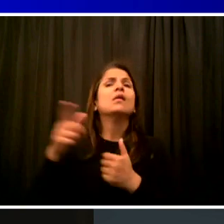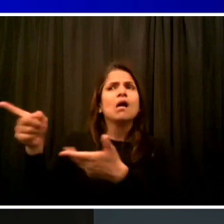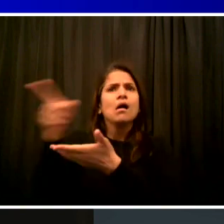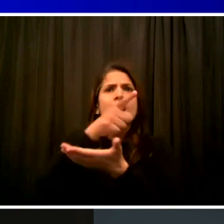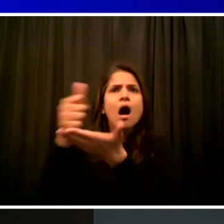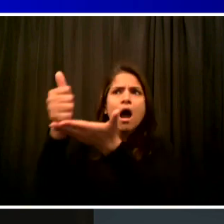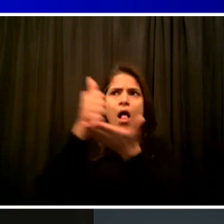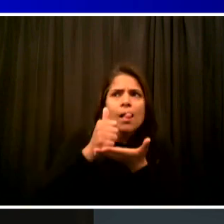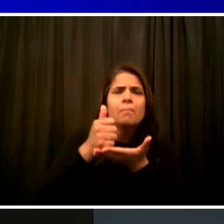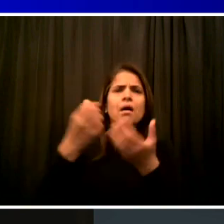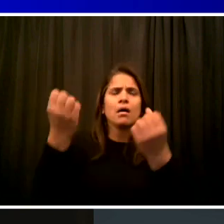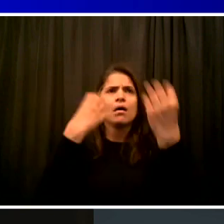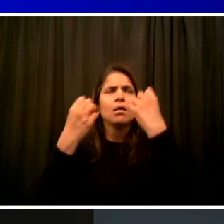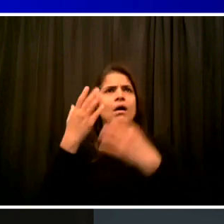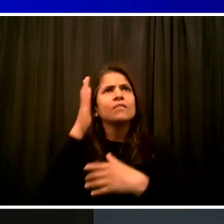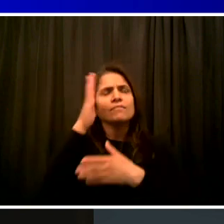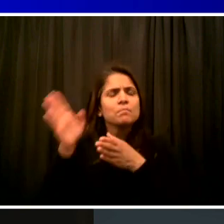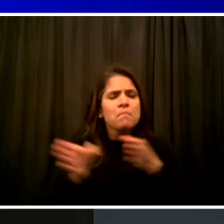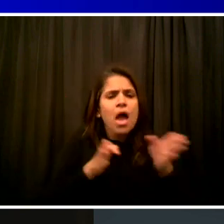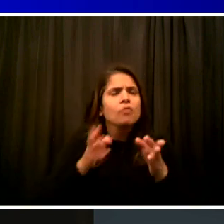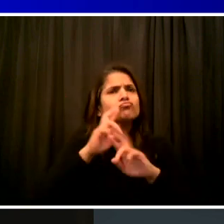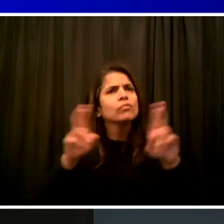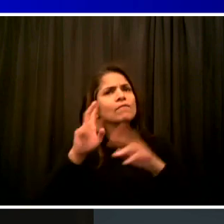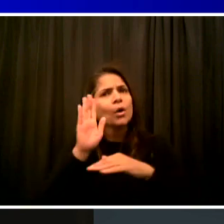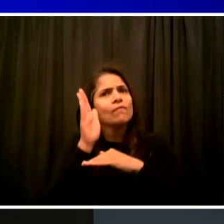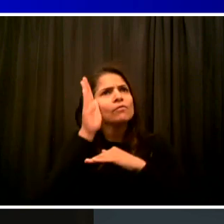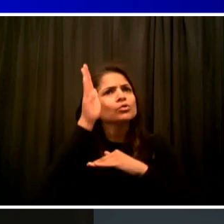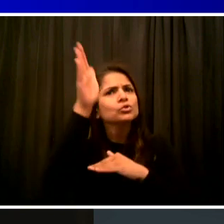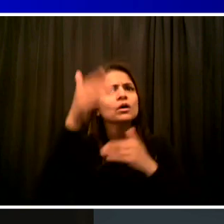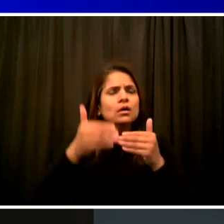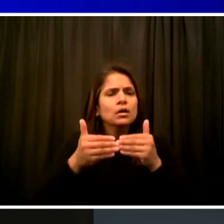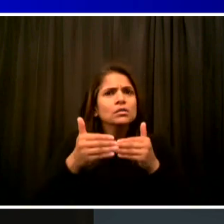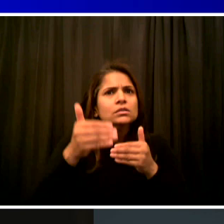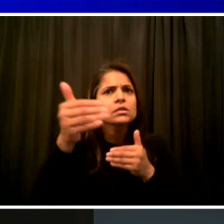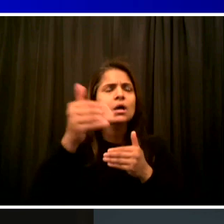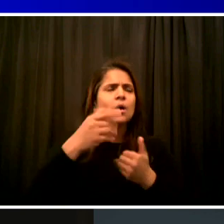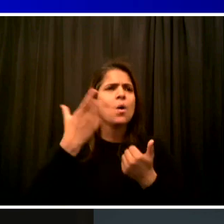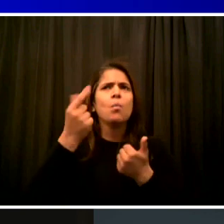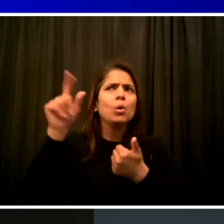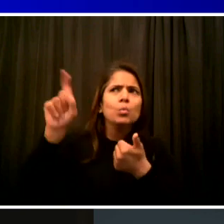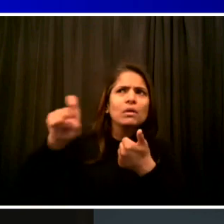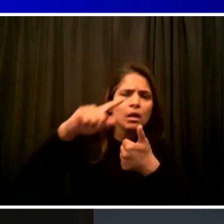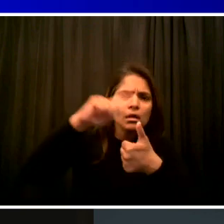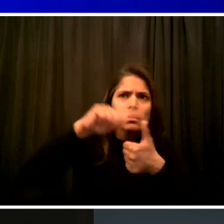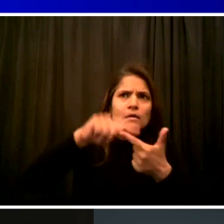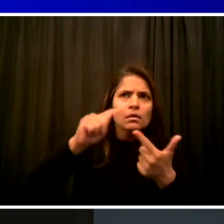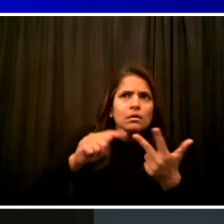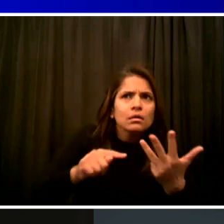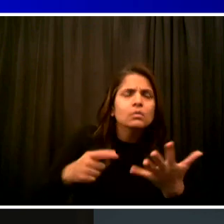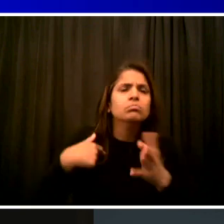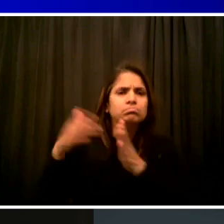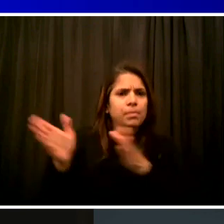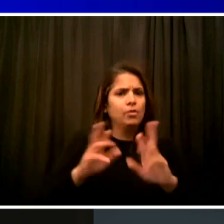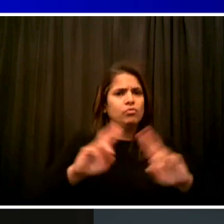ADVISORY COUNCIL, TO HELP US FIGURE OUT HOW RESARTTTH E CITY. HOW WE CREATE A FAIR RECOVERY. HOW WE ADDRESS